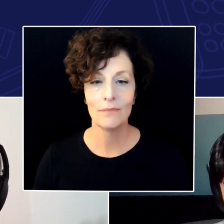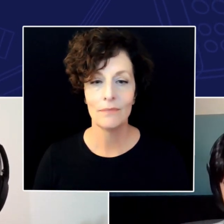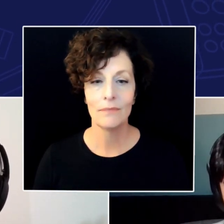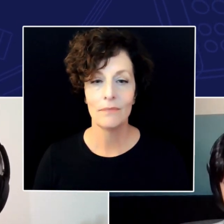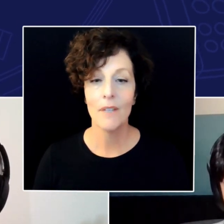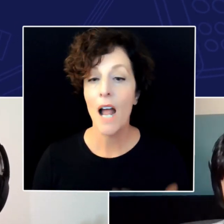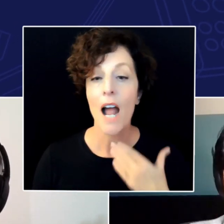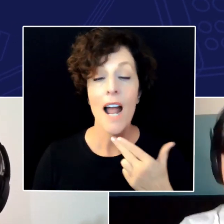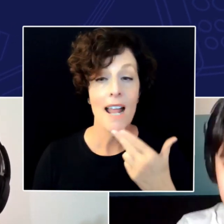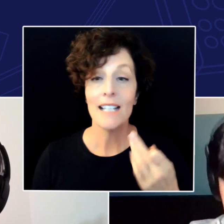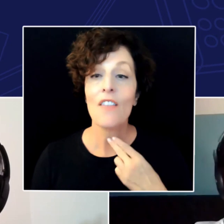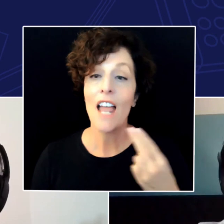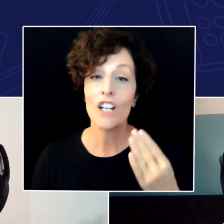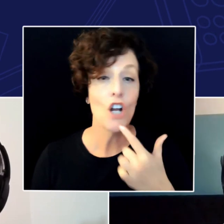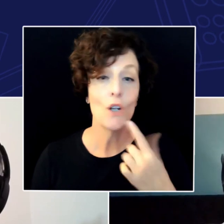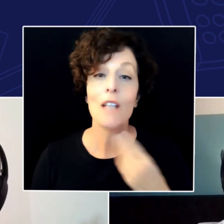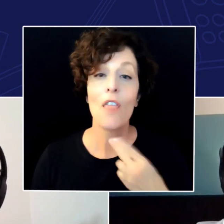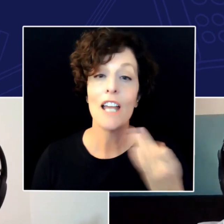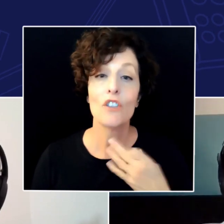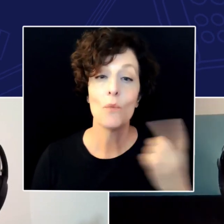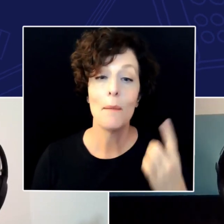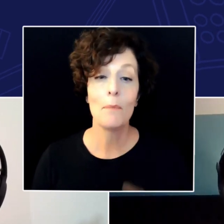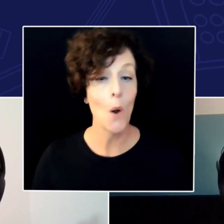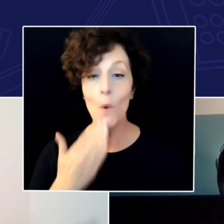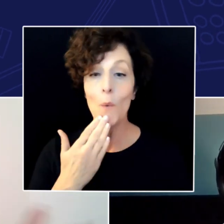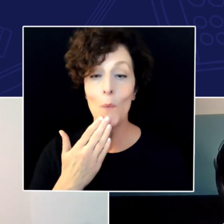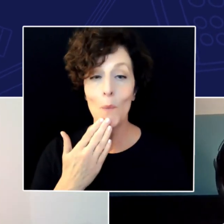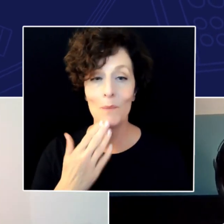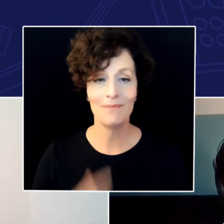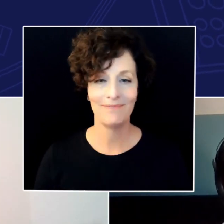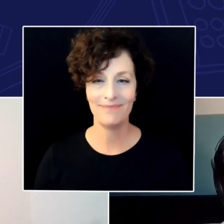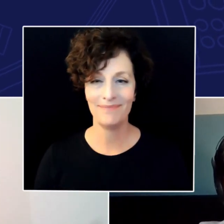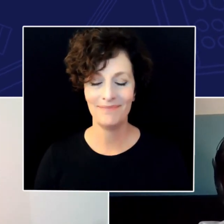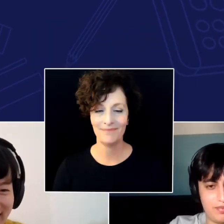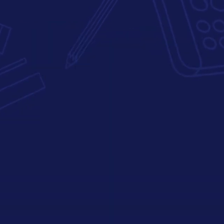[ZAIN:] I guess that concludes it. That's a wrap! [DR. CHIANG:] Woo! [BOTH LAUGH]